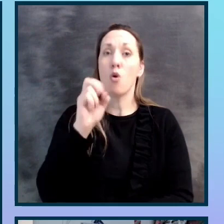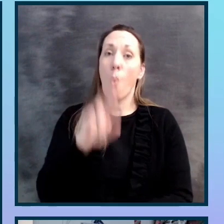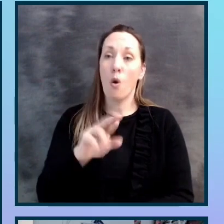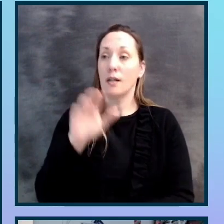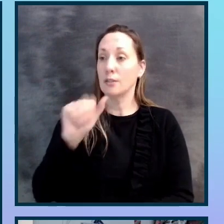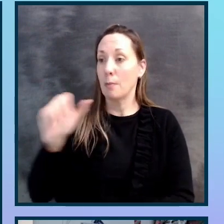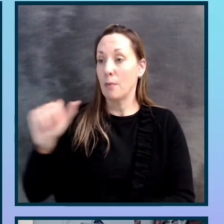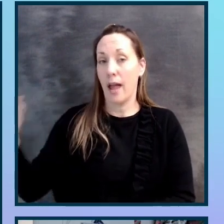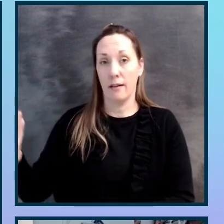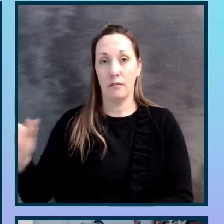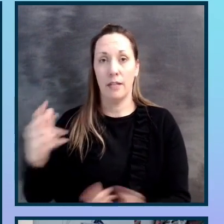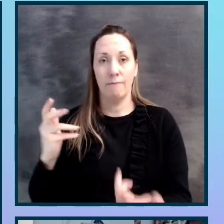So what have I learned?